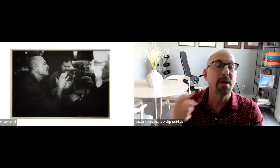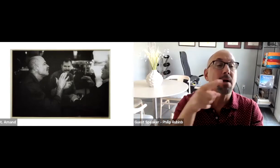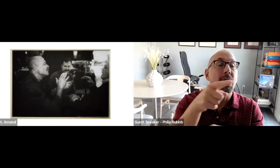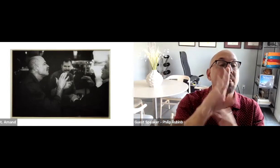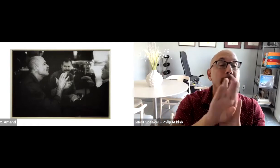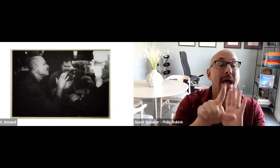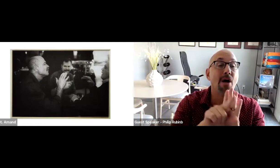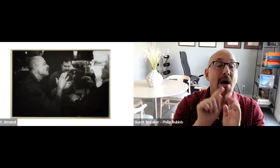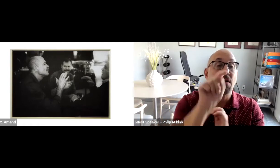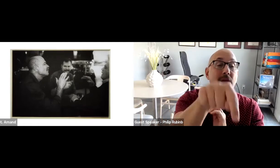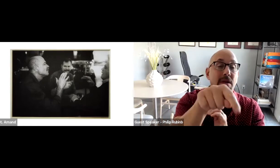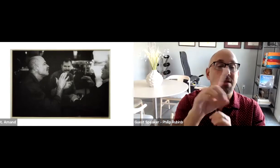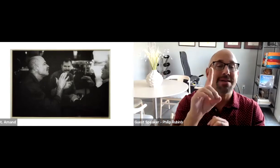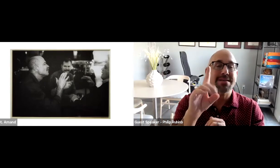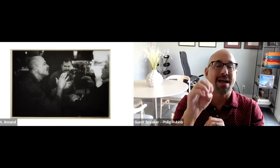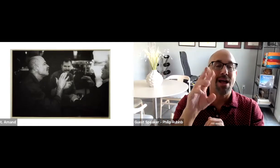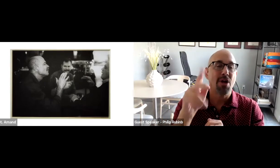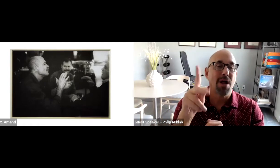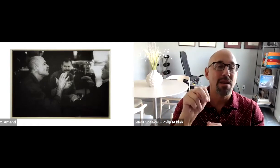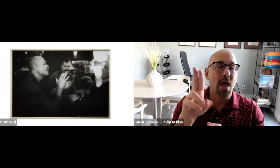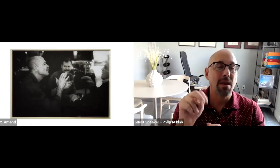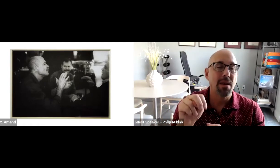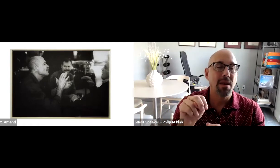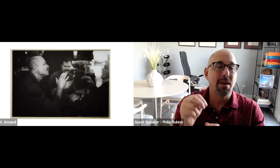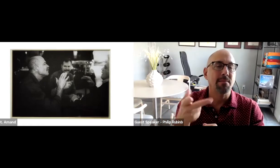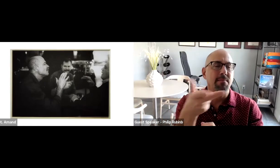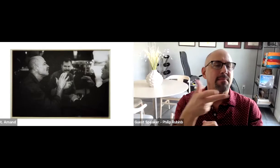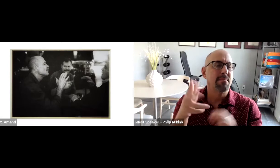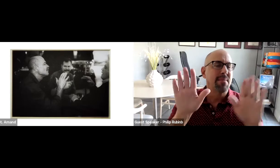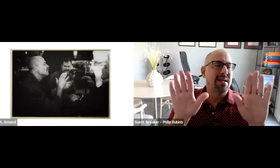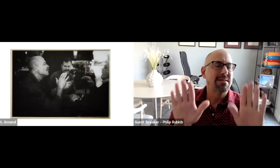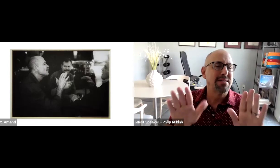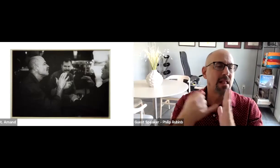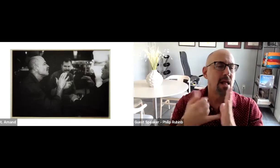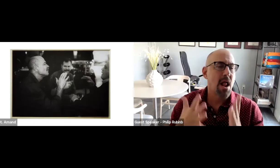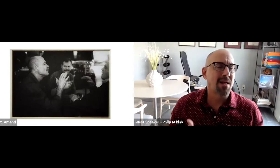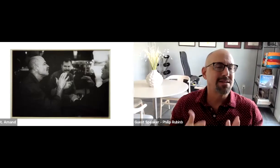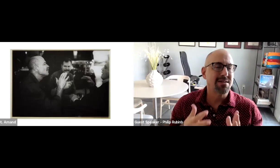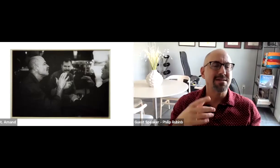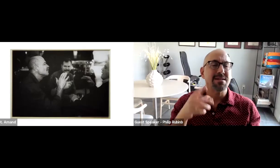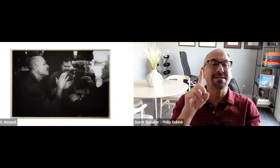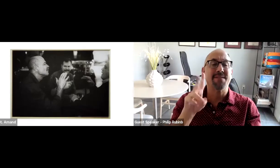It starts with a K. It's a Polish last name. And then there is Derek Nunn.